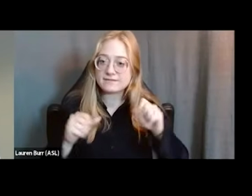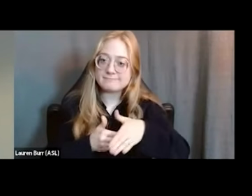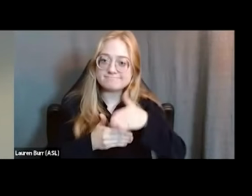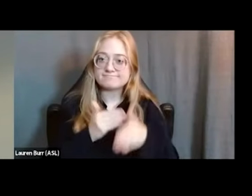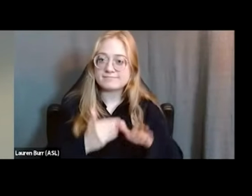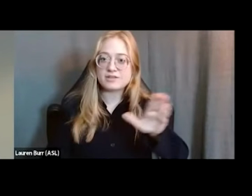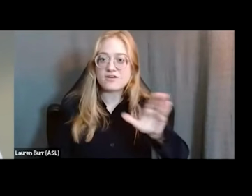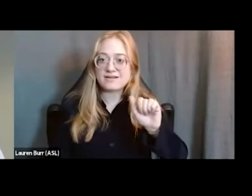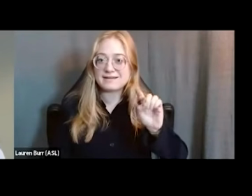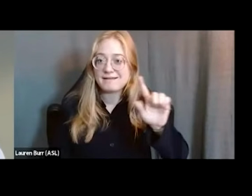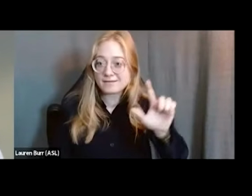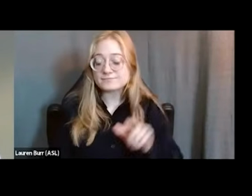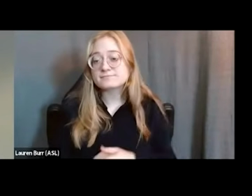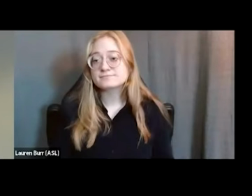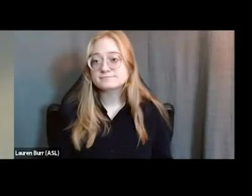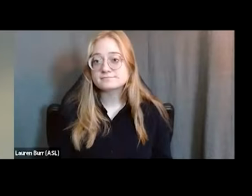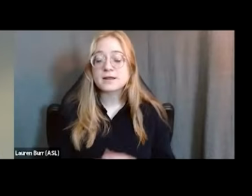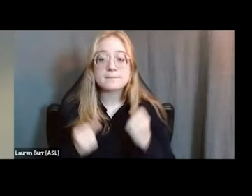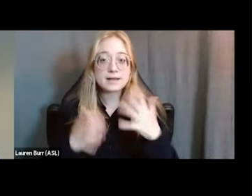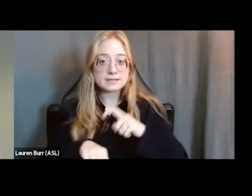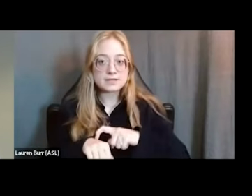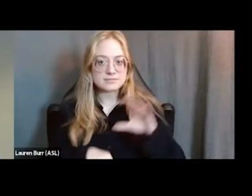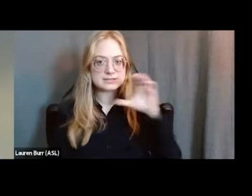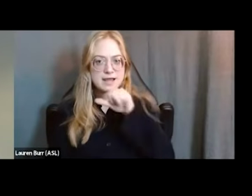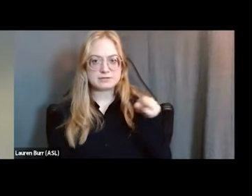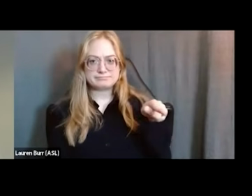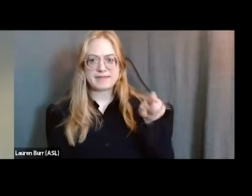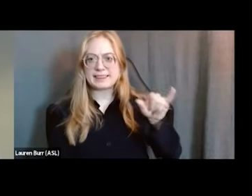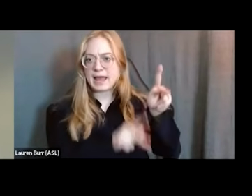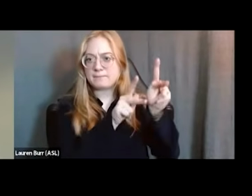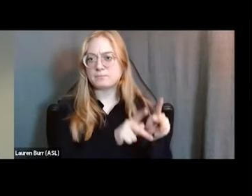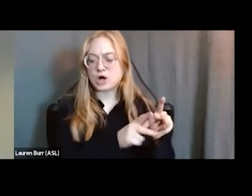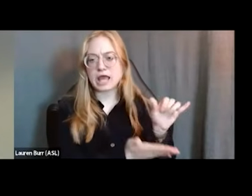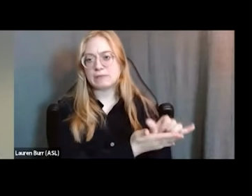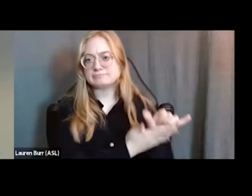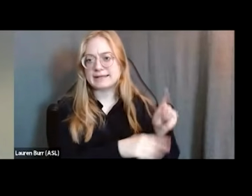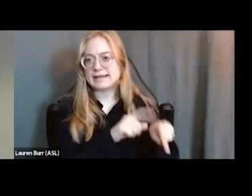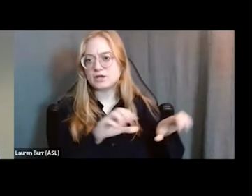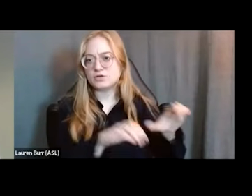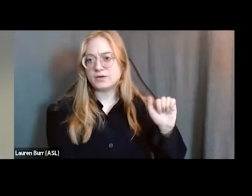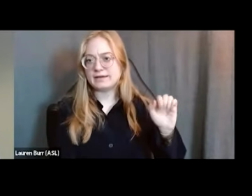So a lot of times, again, the assumption is that it's the person who is not able to do their ADLs, but really they're not doing their ADLs